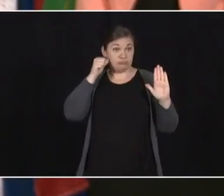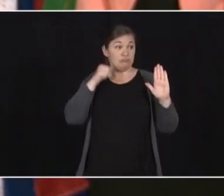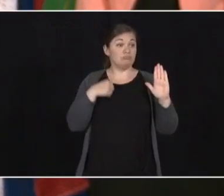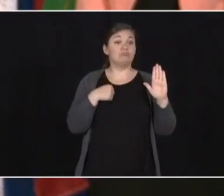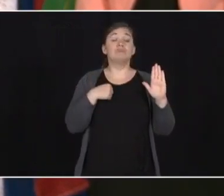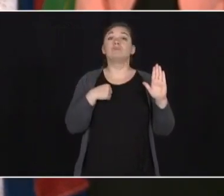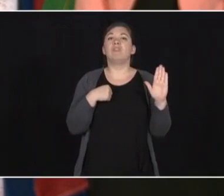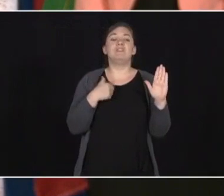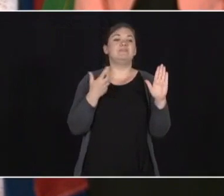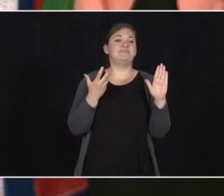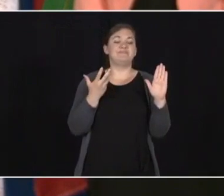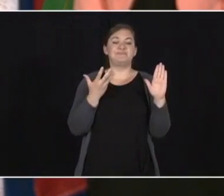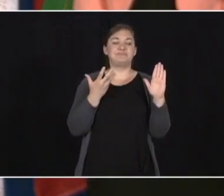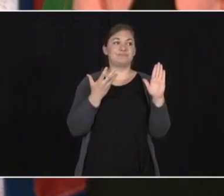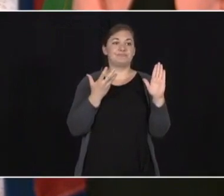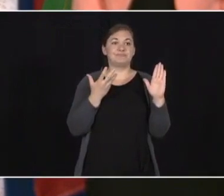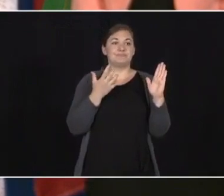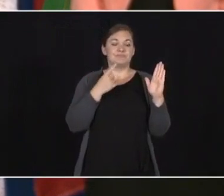The first thing I said to the health team of